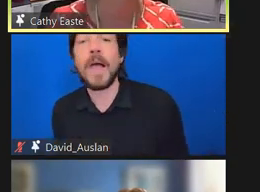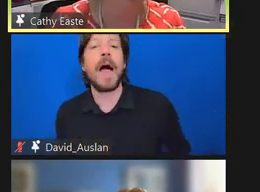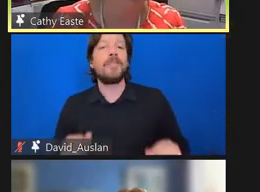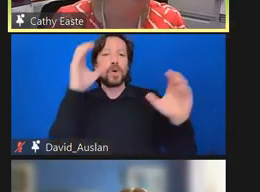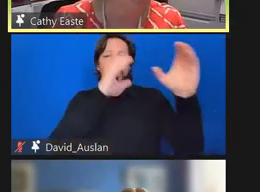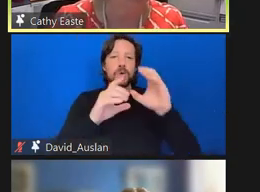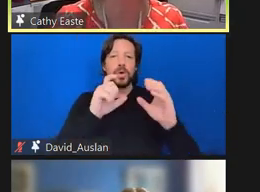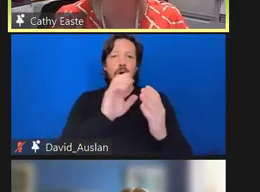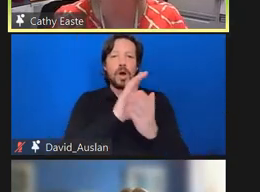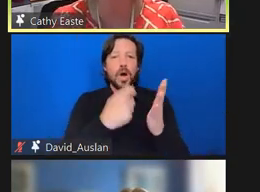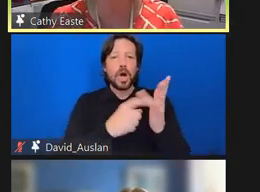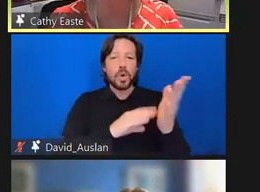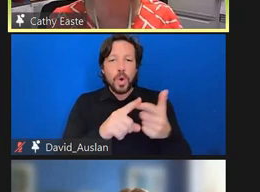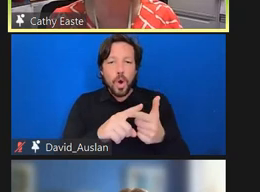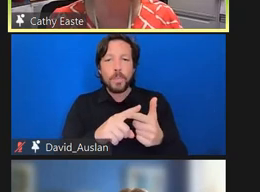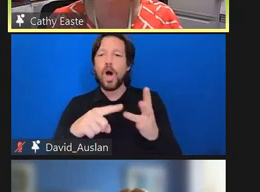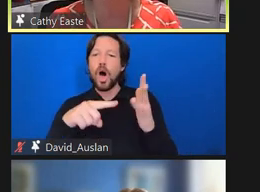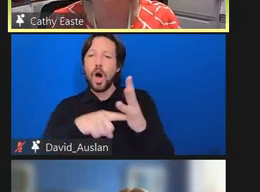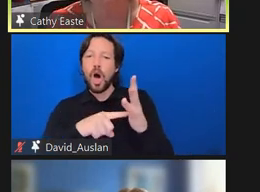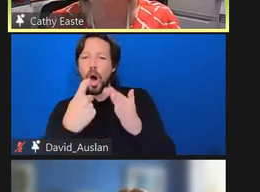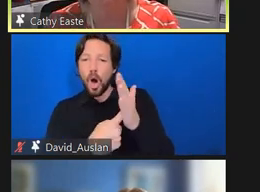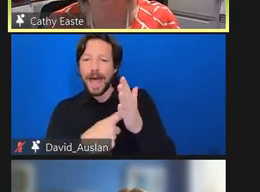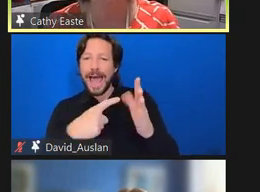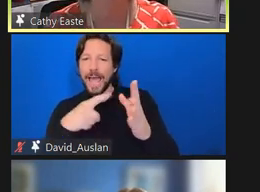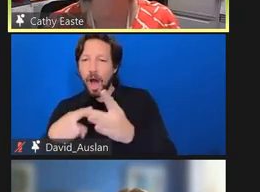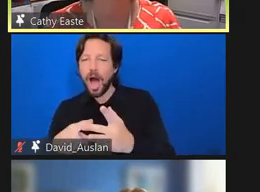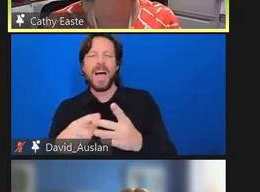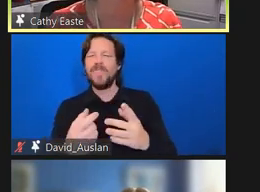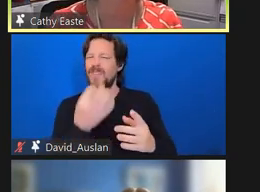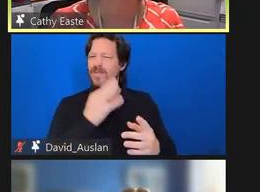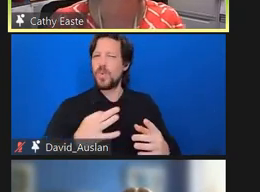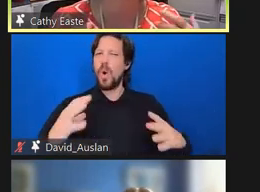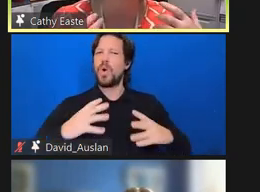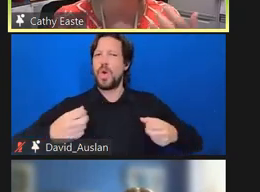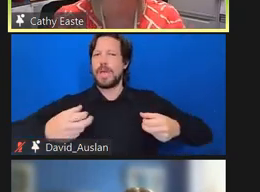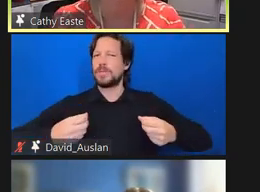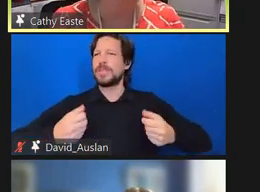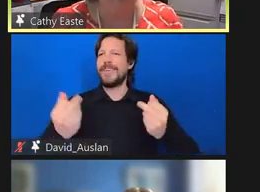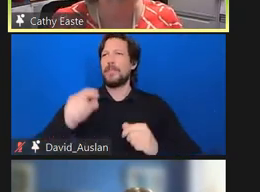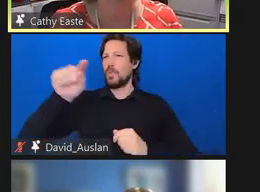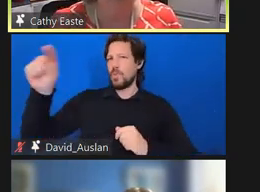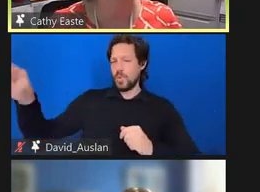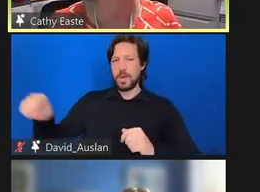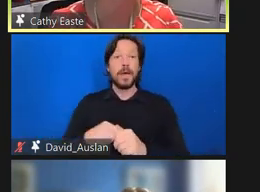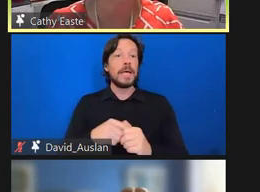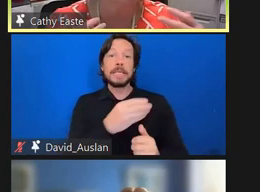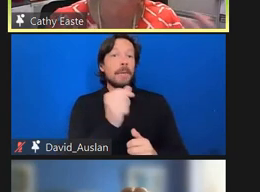AutoAI. There's a few auto caption apps that are available, and deaf people may know about them and